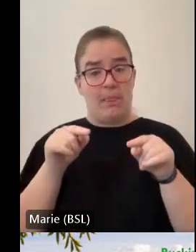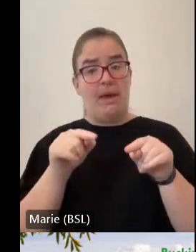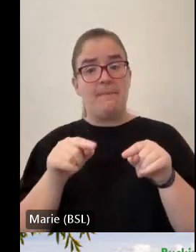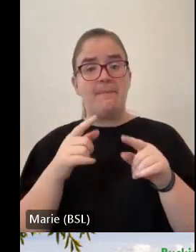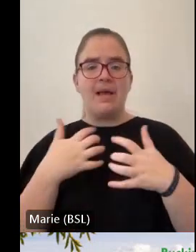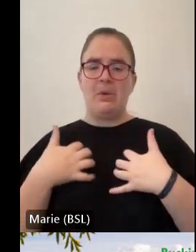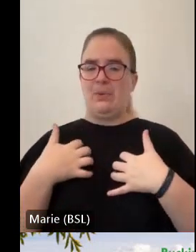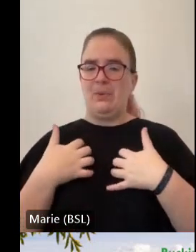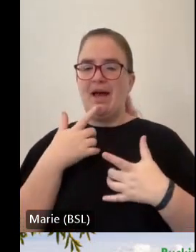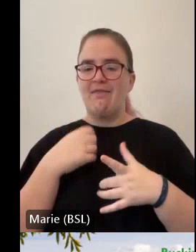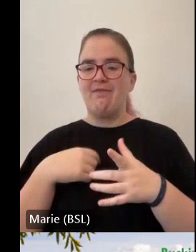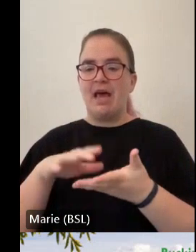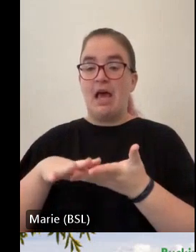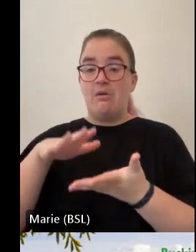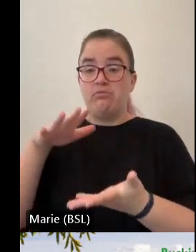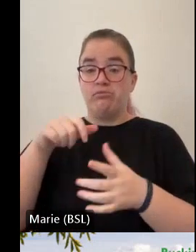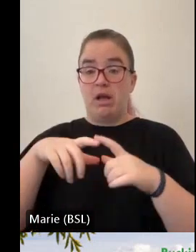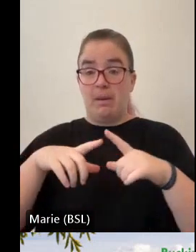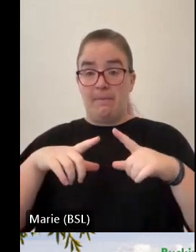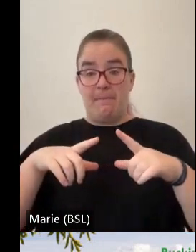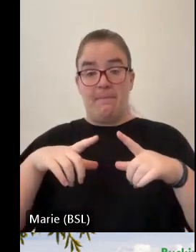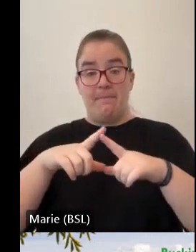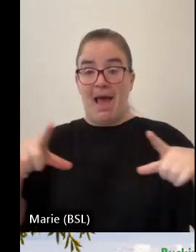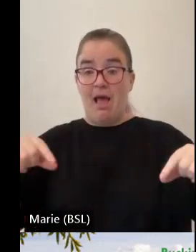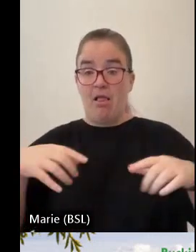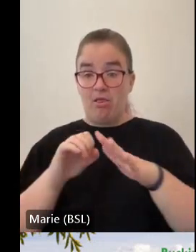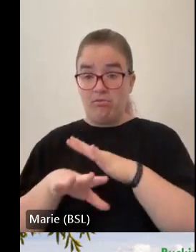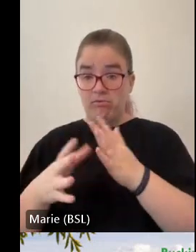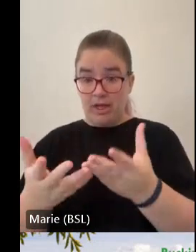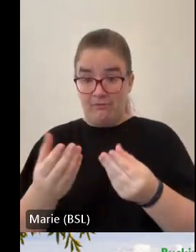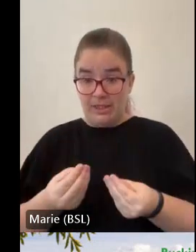they get receiving with the envelope which holds the details